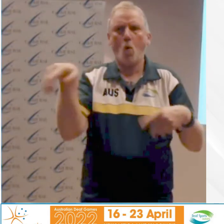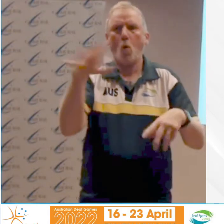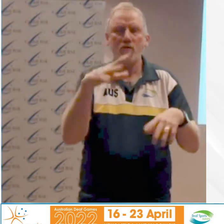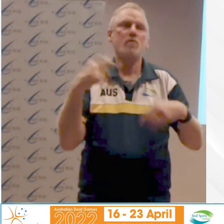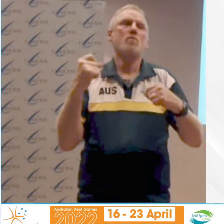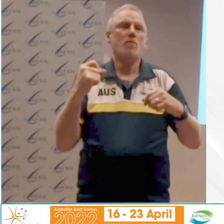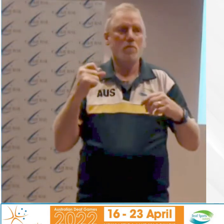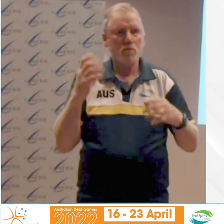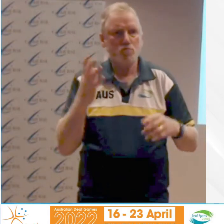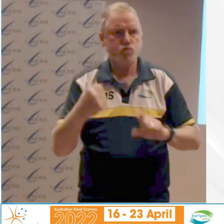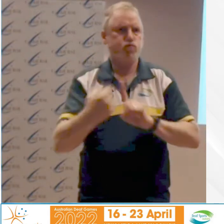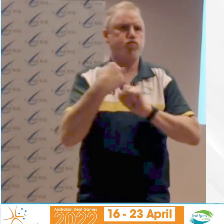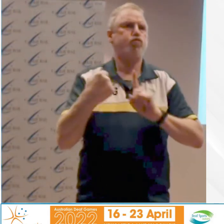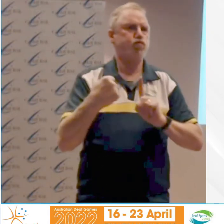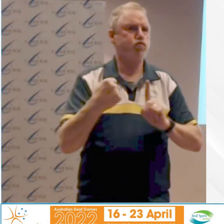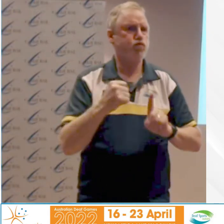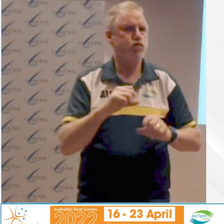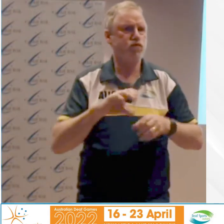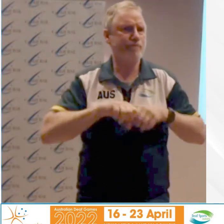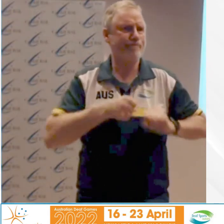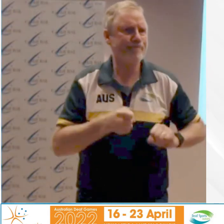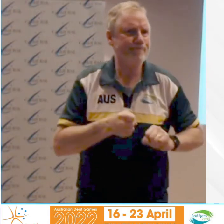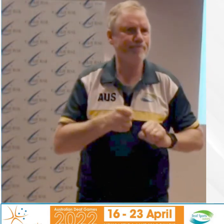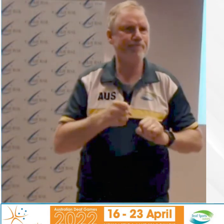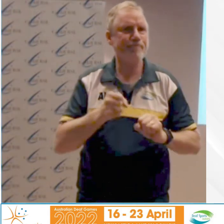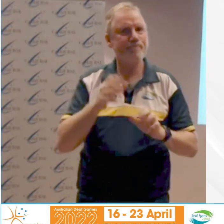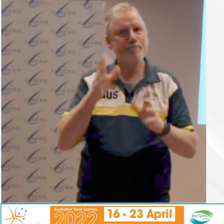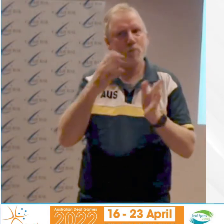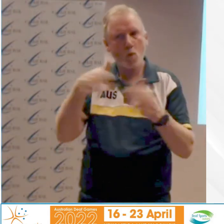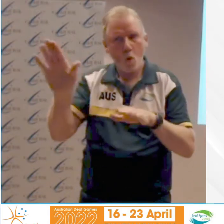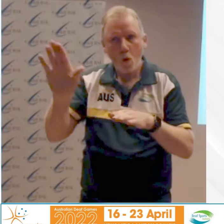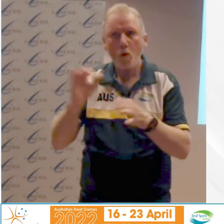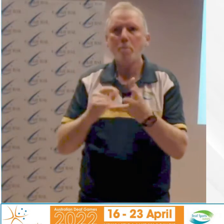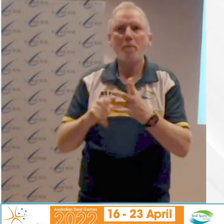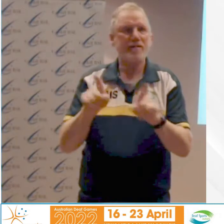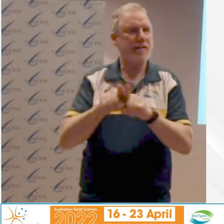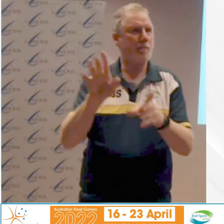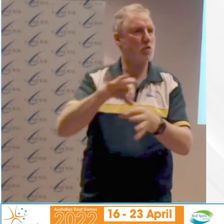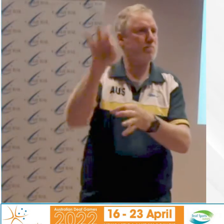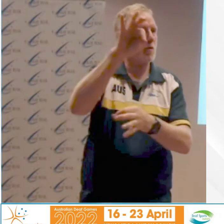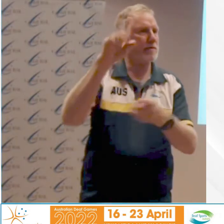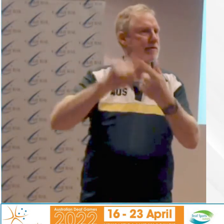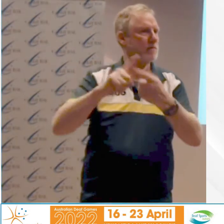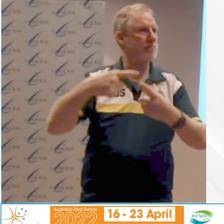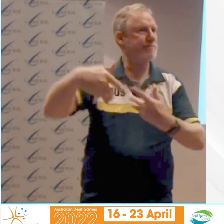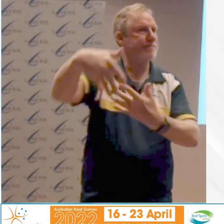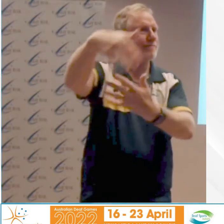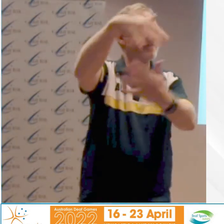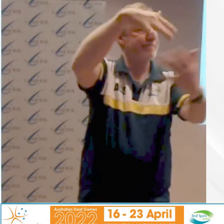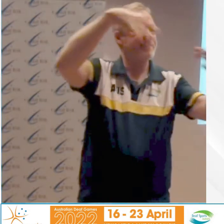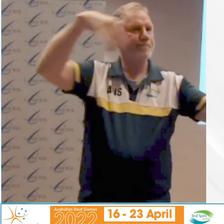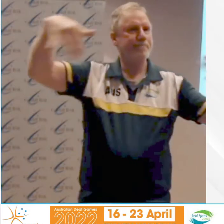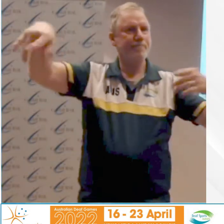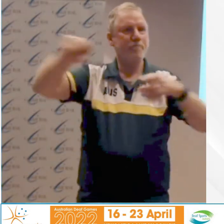all her work and her life and how she's impacted all of us i know that she's got a lasting effect on many people in this room here